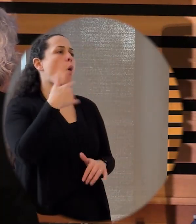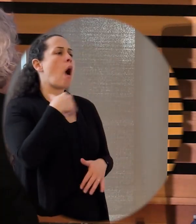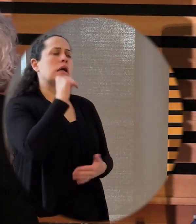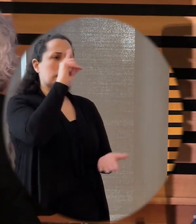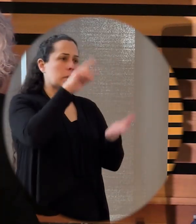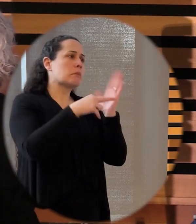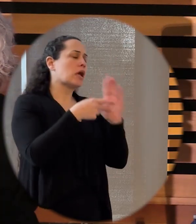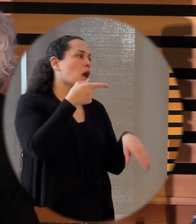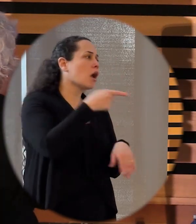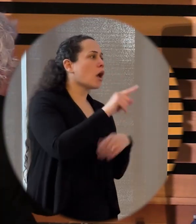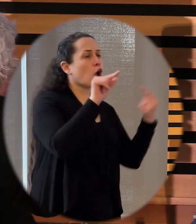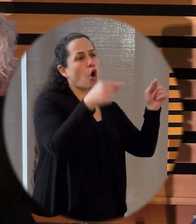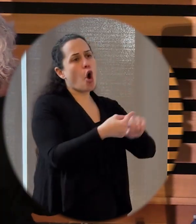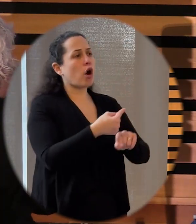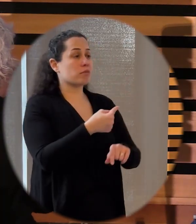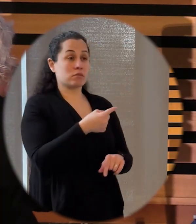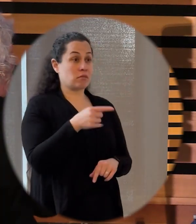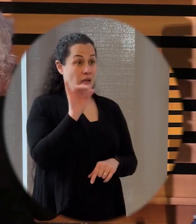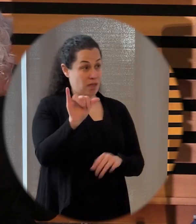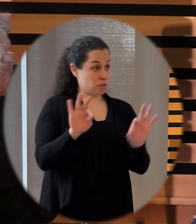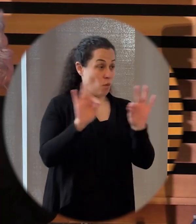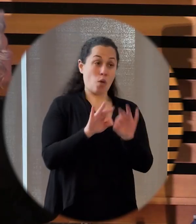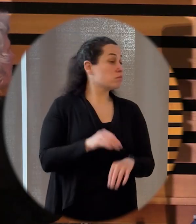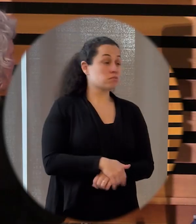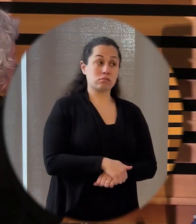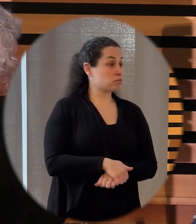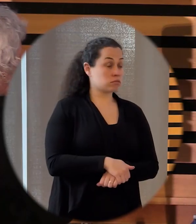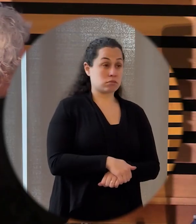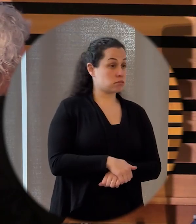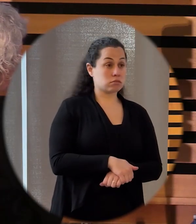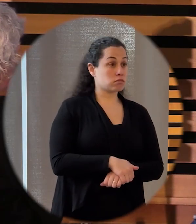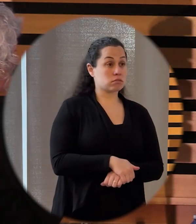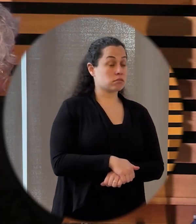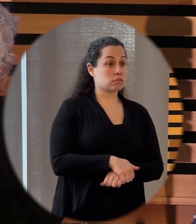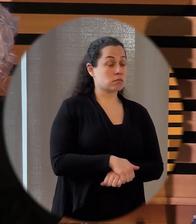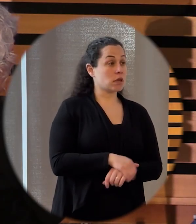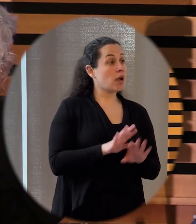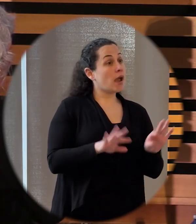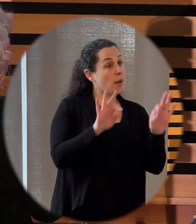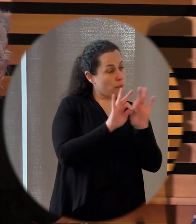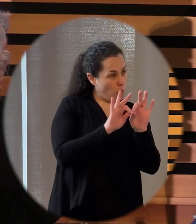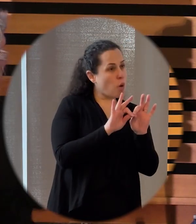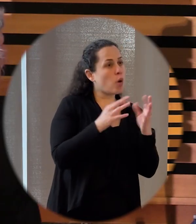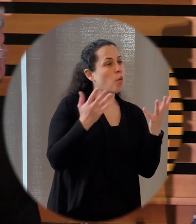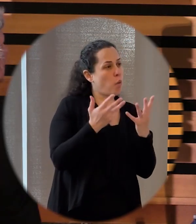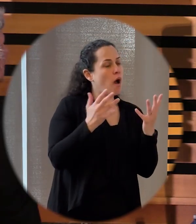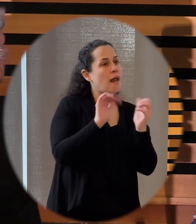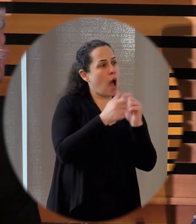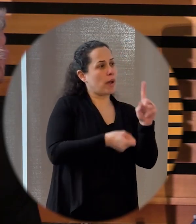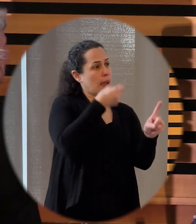mean to cause any harm. That doesn't matter. What matters at how it landed on the person